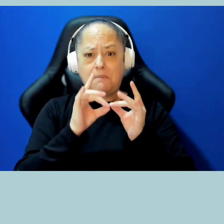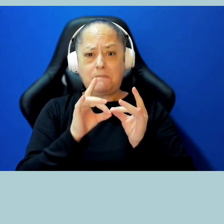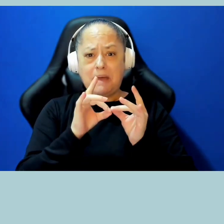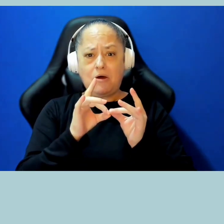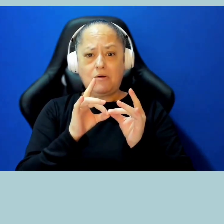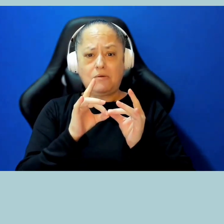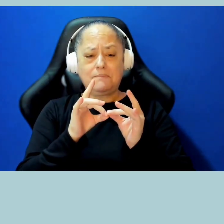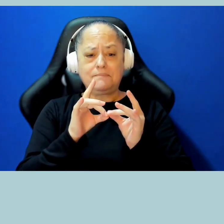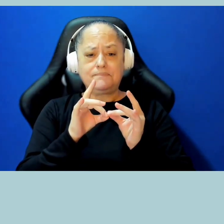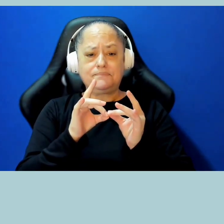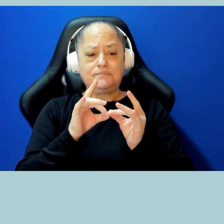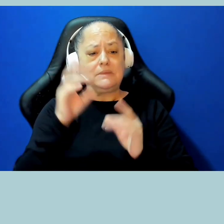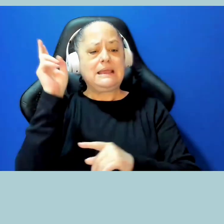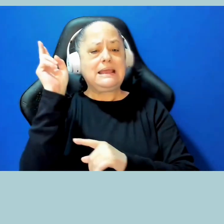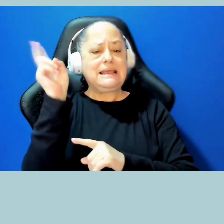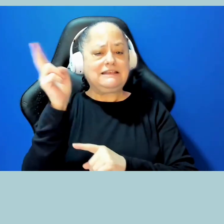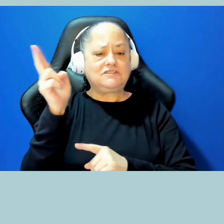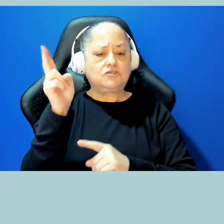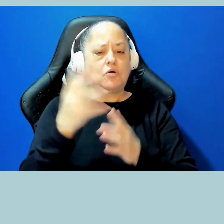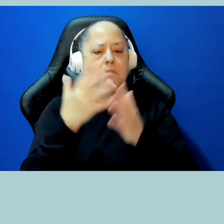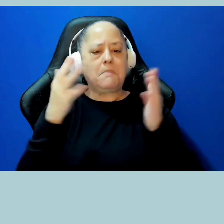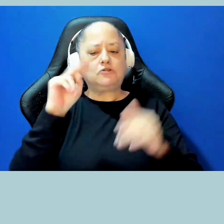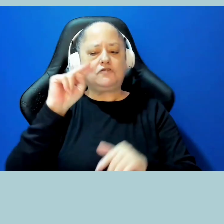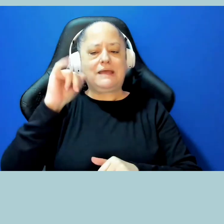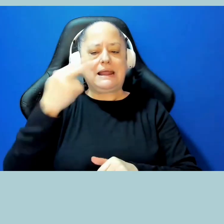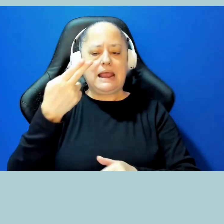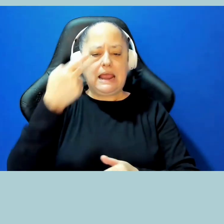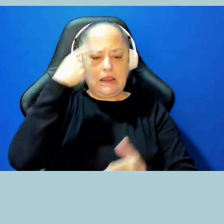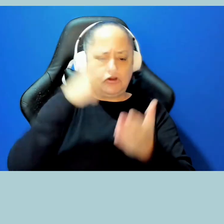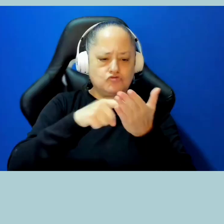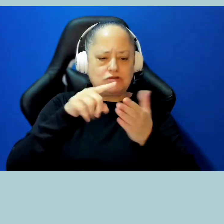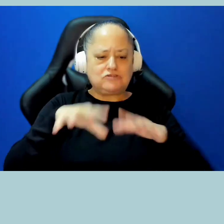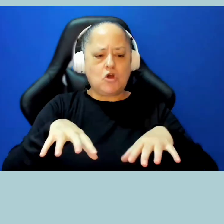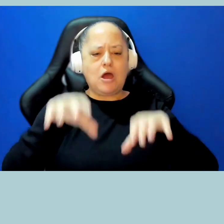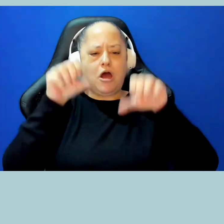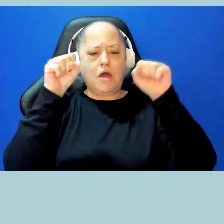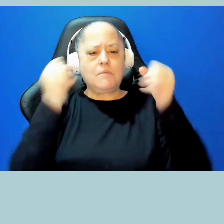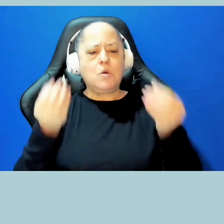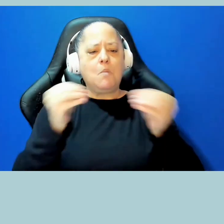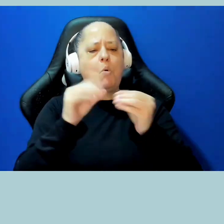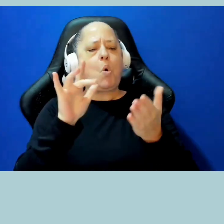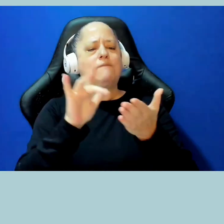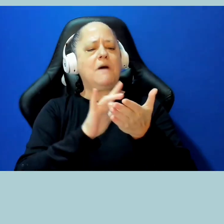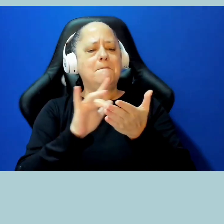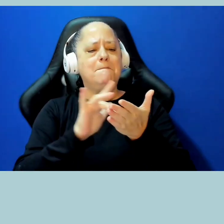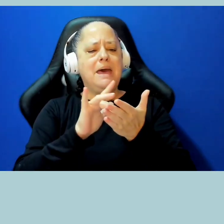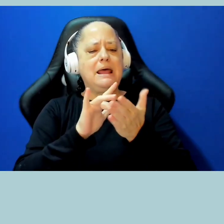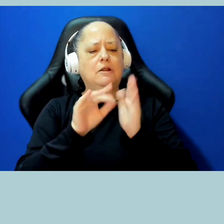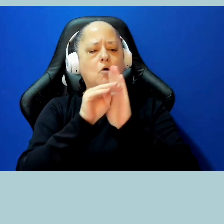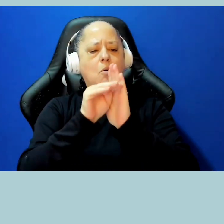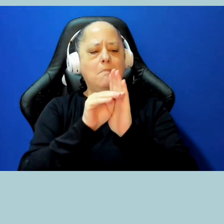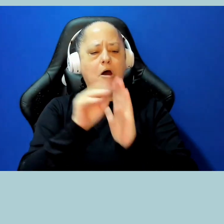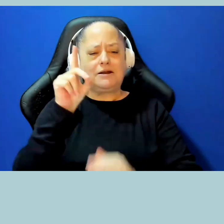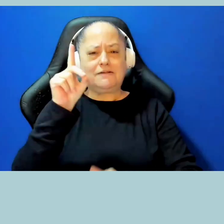historically, much of NIH research has adopted more of a medical model of disability, which